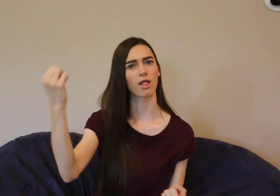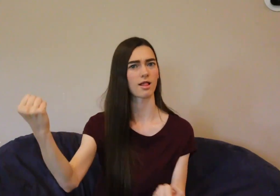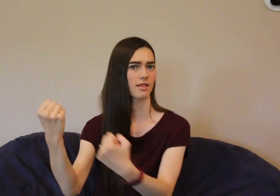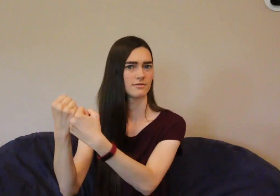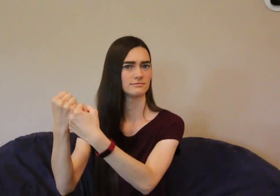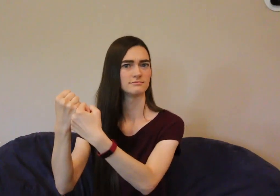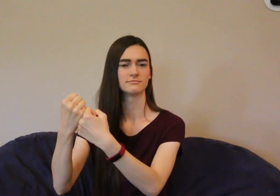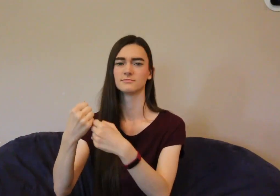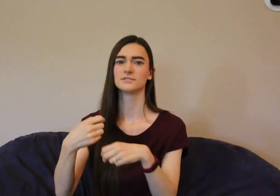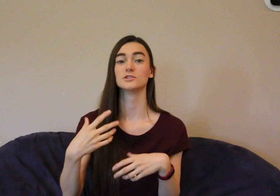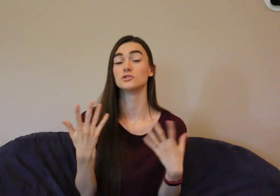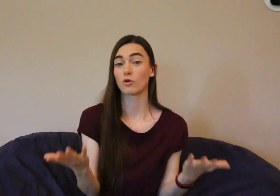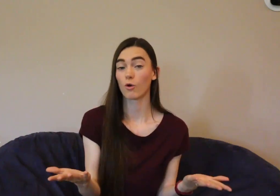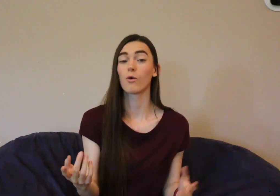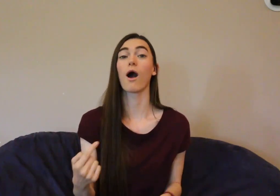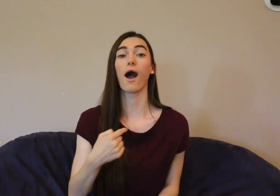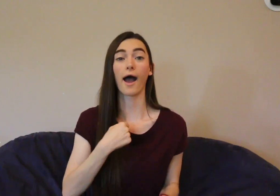then my parents would support that decision.